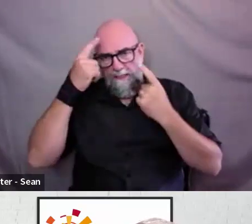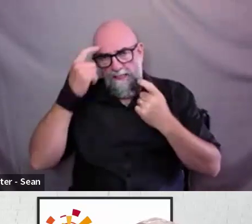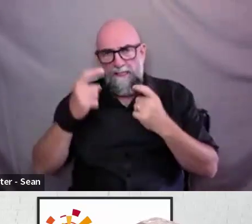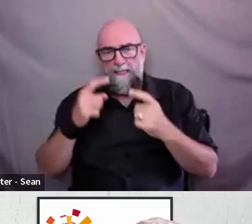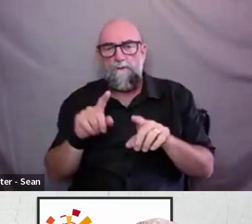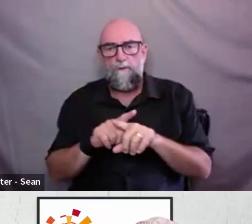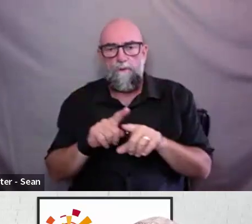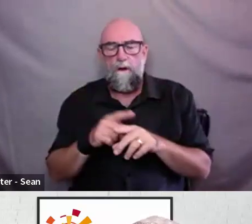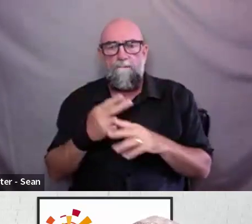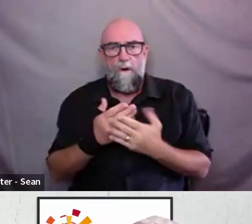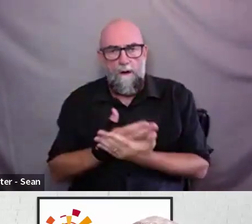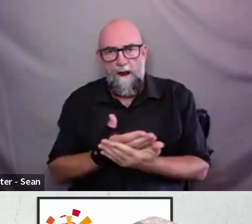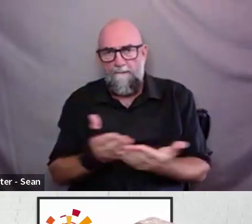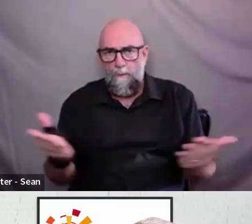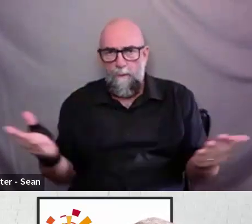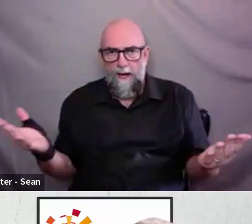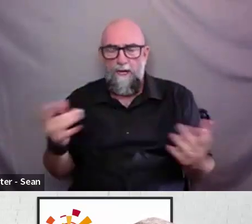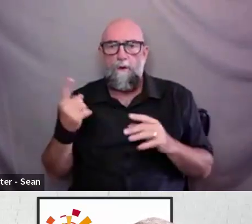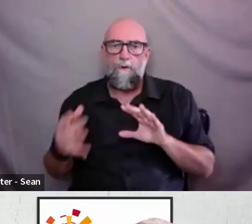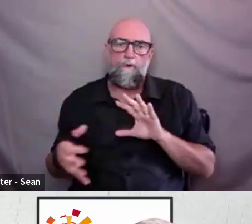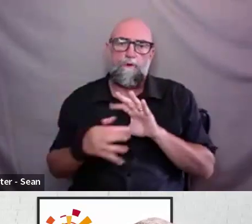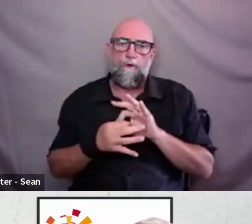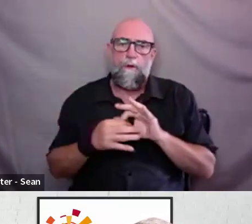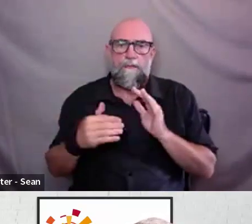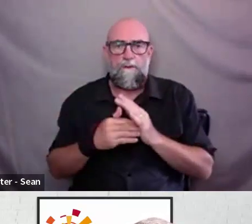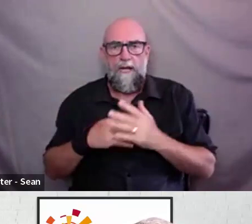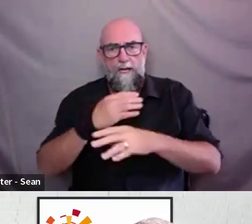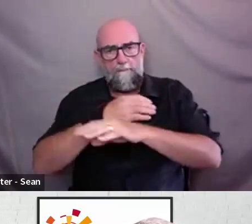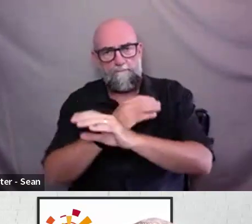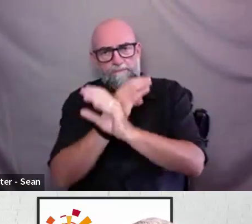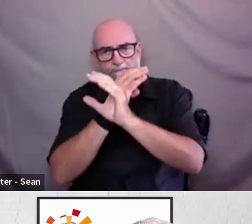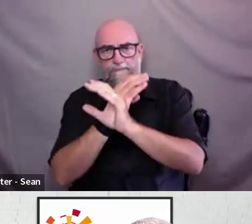sharing, so look in the comment section , we will be including some resources,